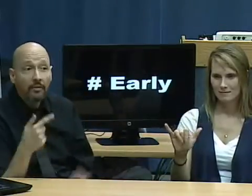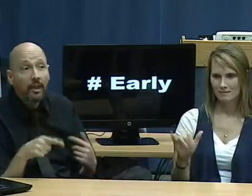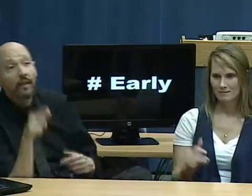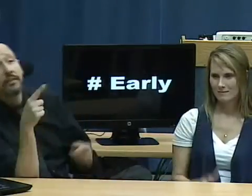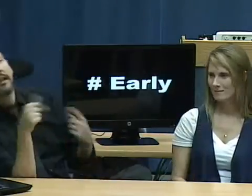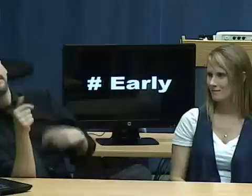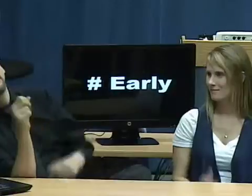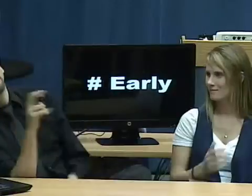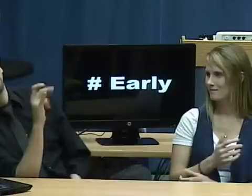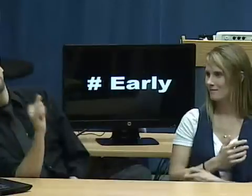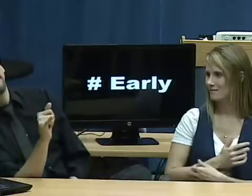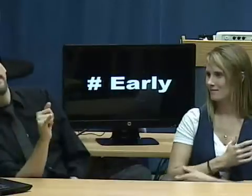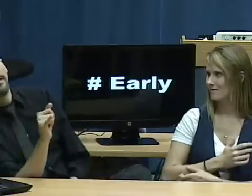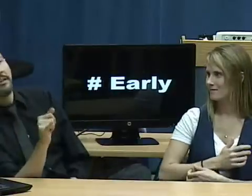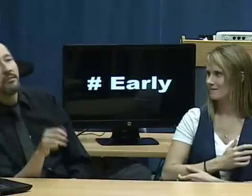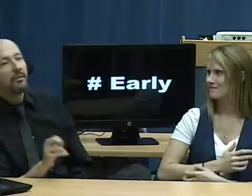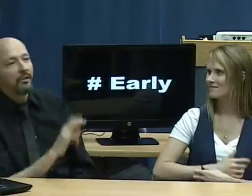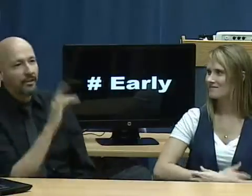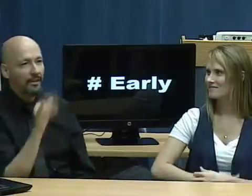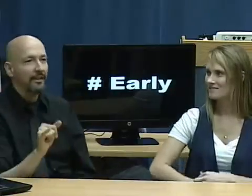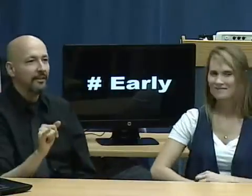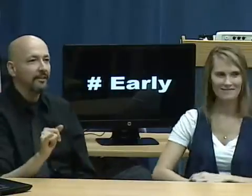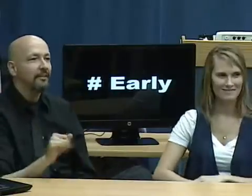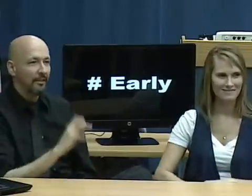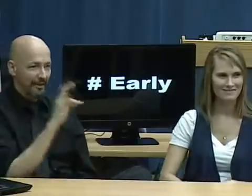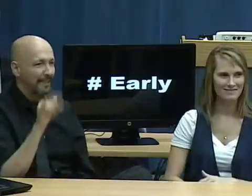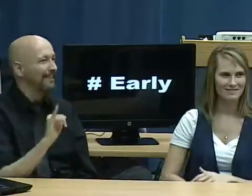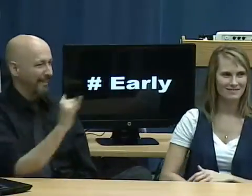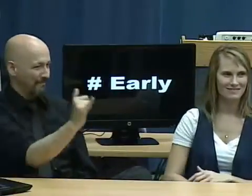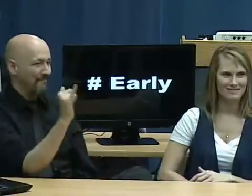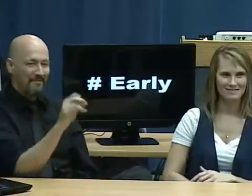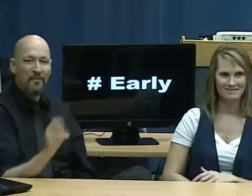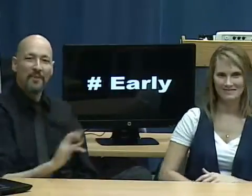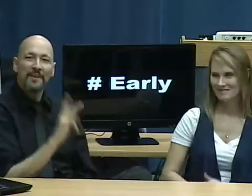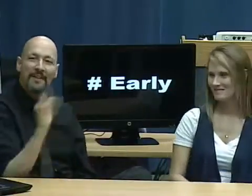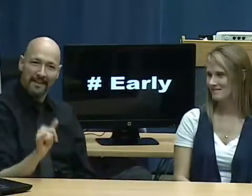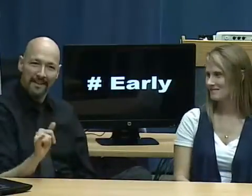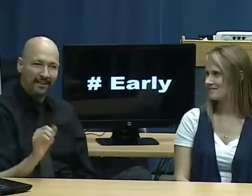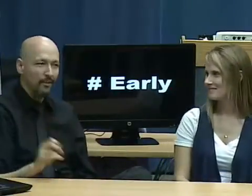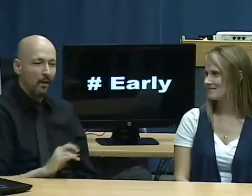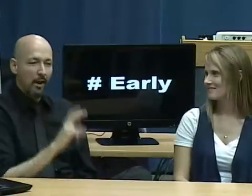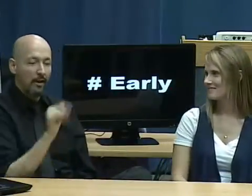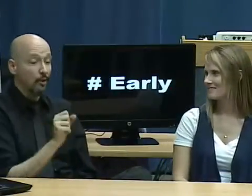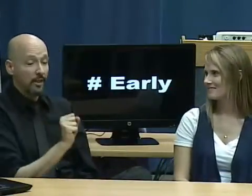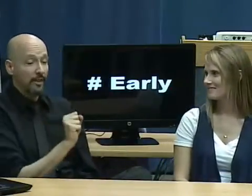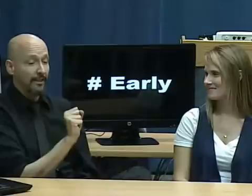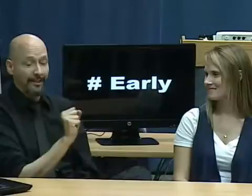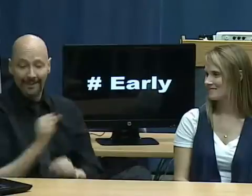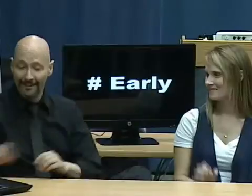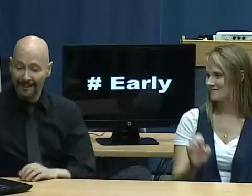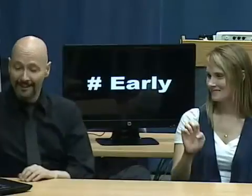Other signs? How do you sign it? #EARLY. #EARLY Me, too. #EARLY S...